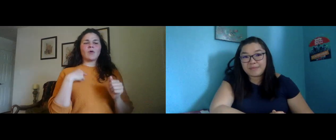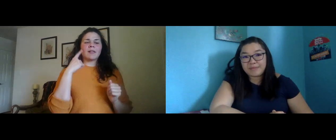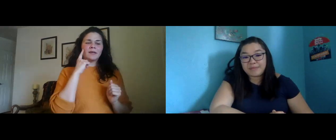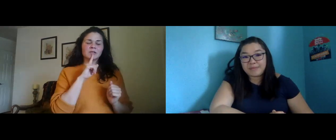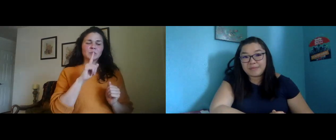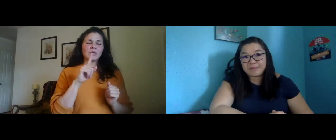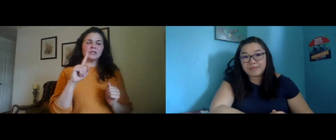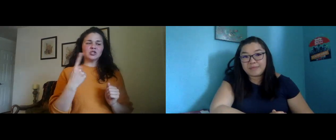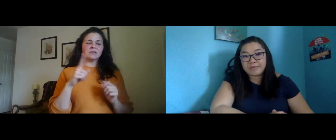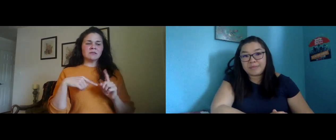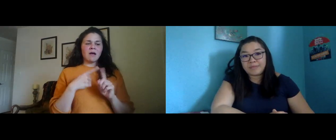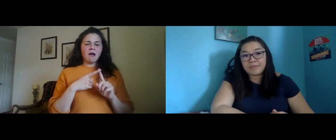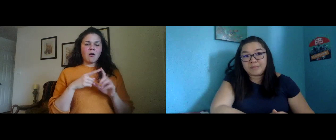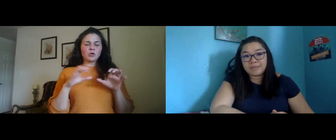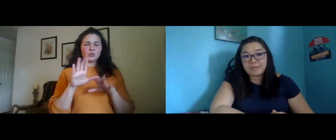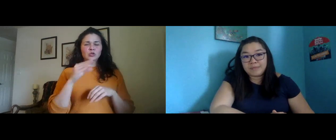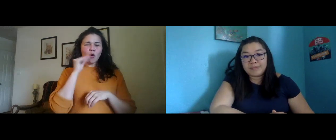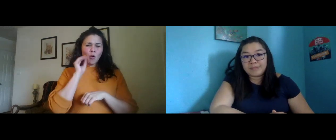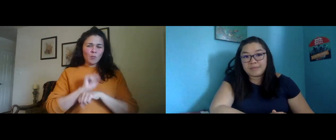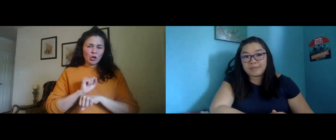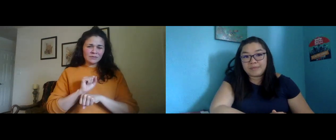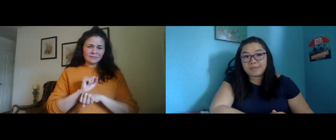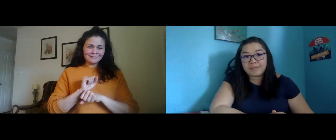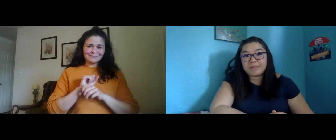To get there, I think about...